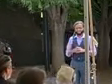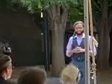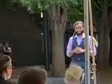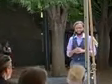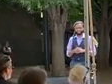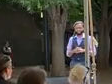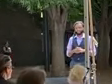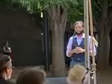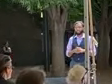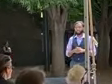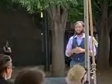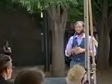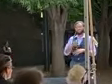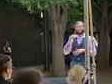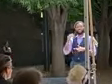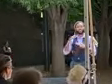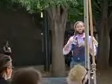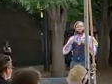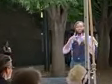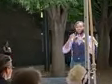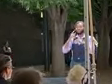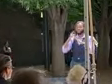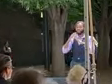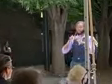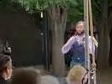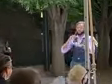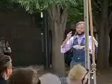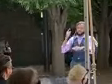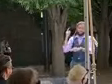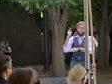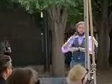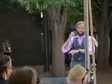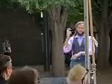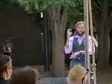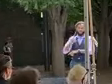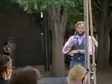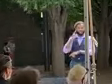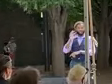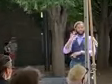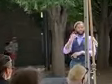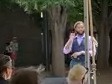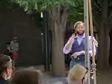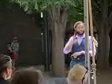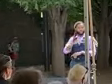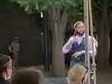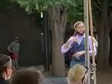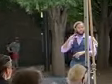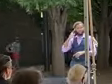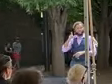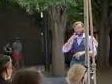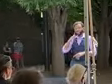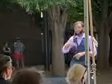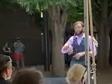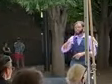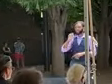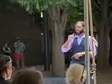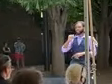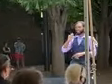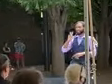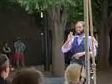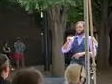And the award for longest travel to an FDR committee board member to get here today goes to Steven Graham,